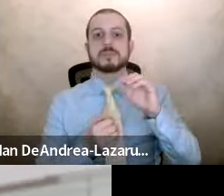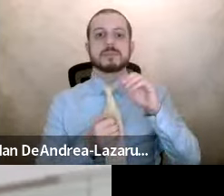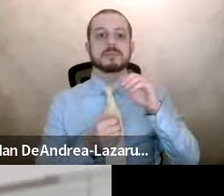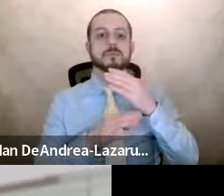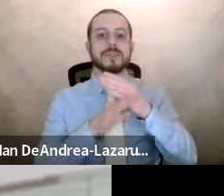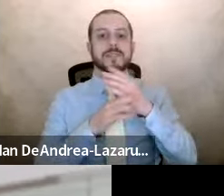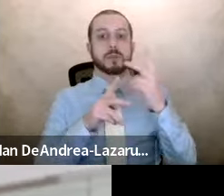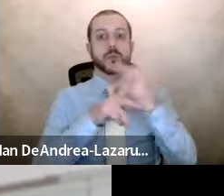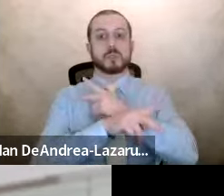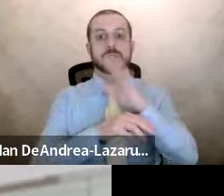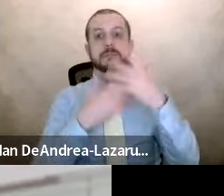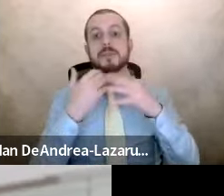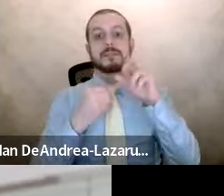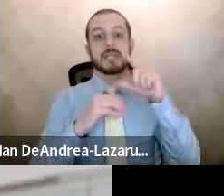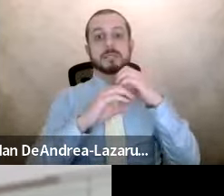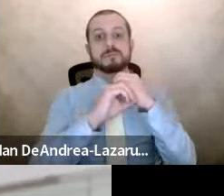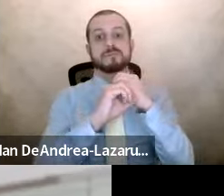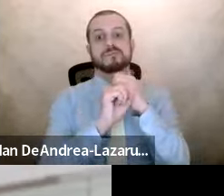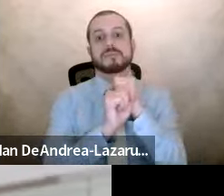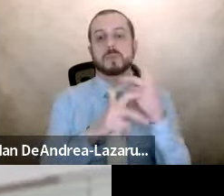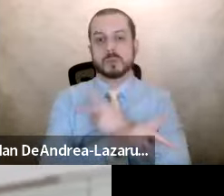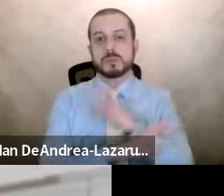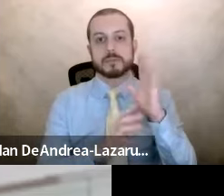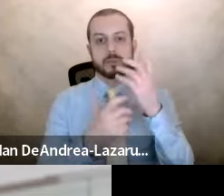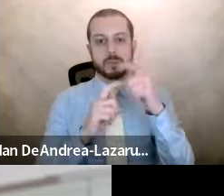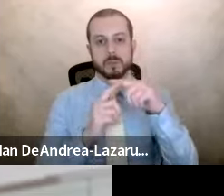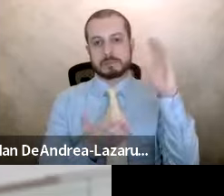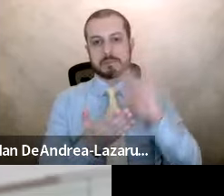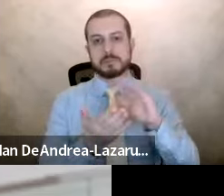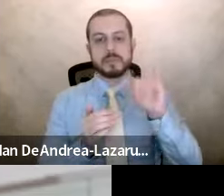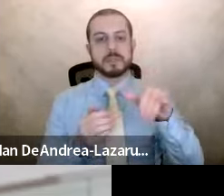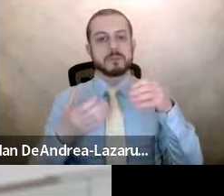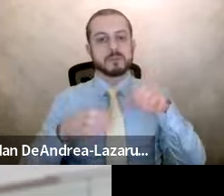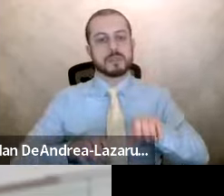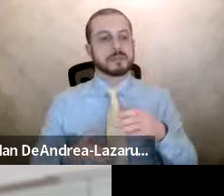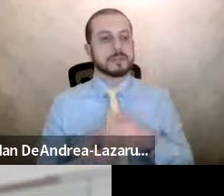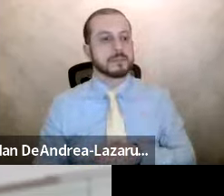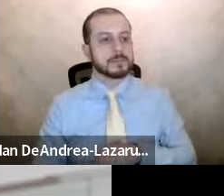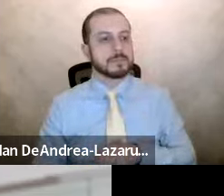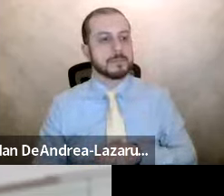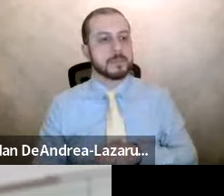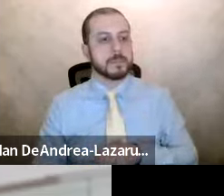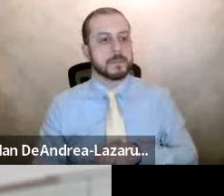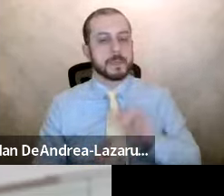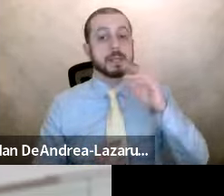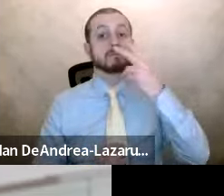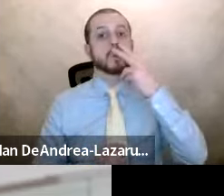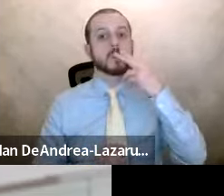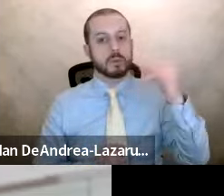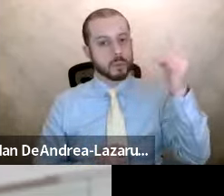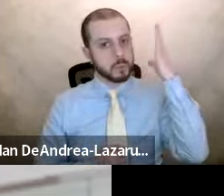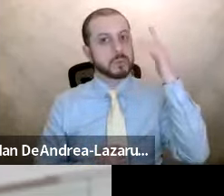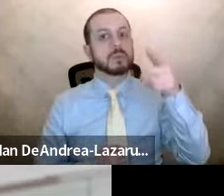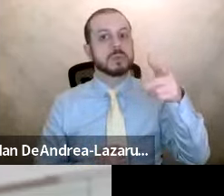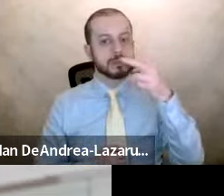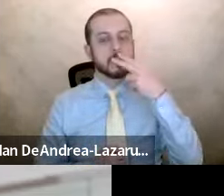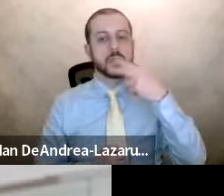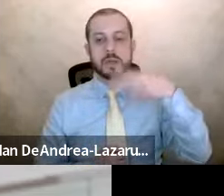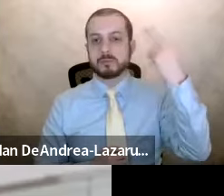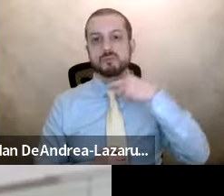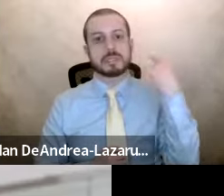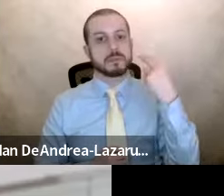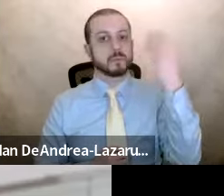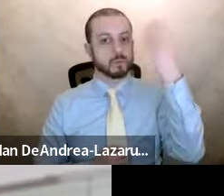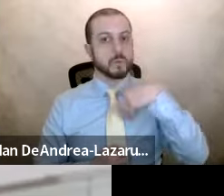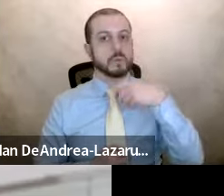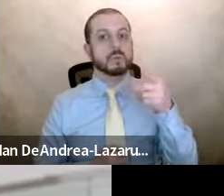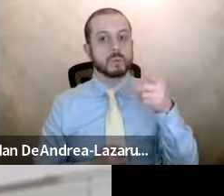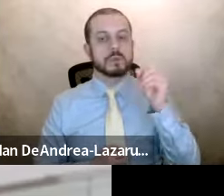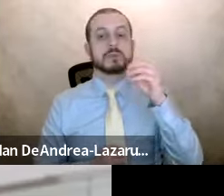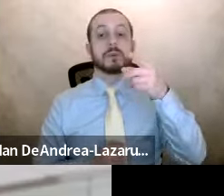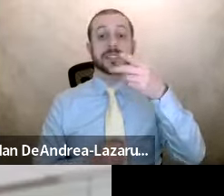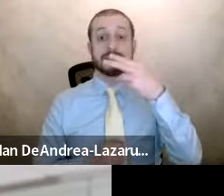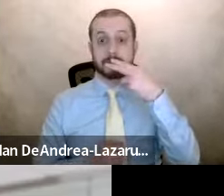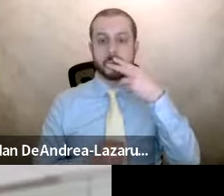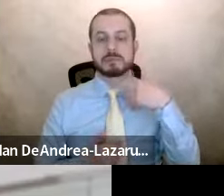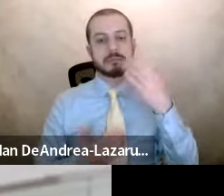If you have high cholesterol, that's juts concern. You really want to get that into a healthy range.